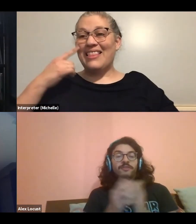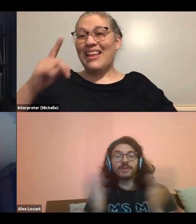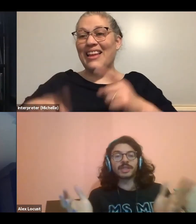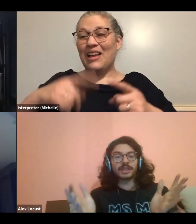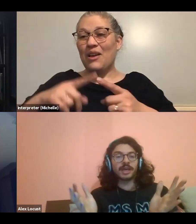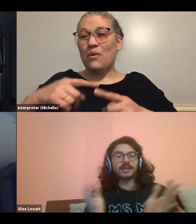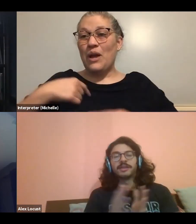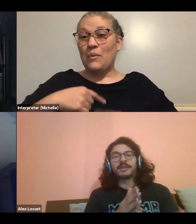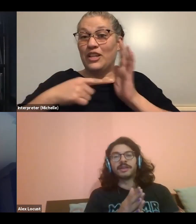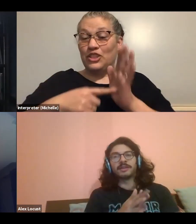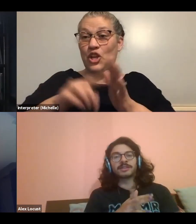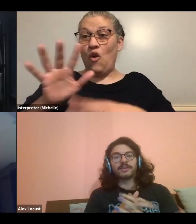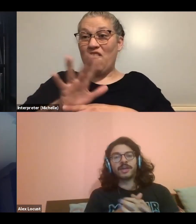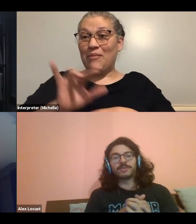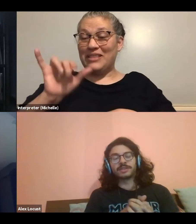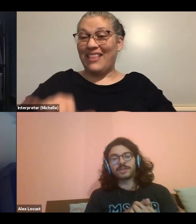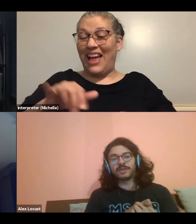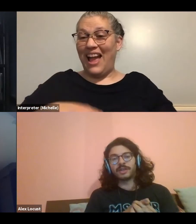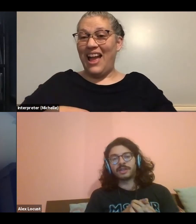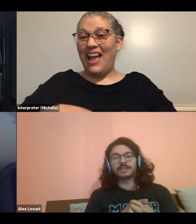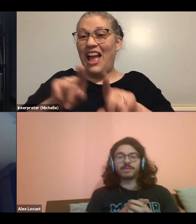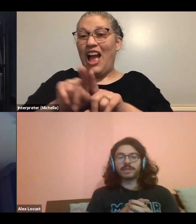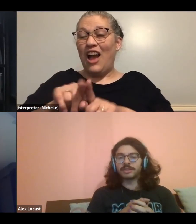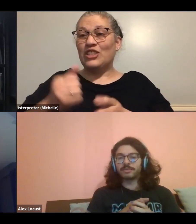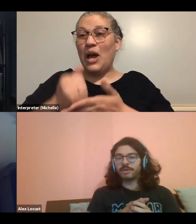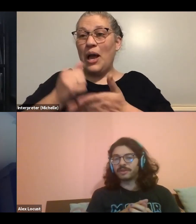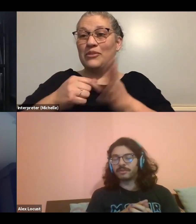Alex Locust: You just gotta live long enough, you know you'll be you'll be in the booth with us, and so I feel like.